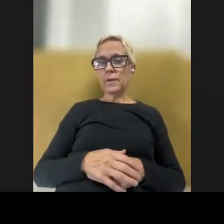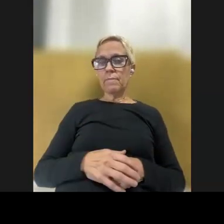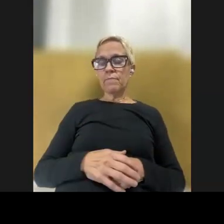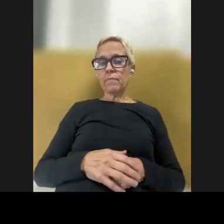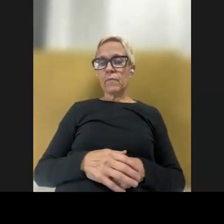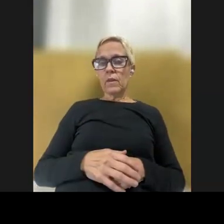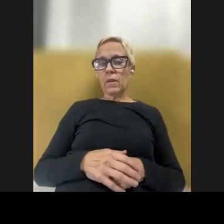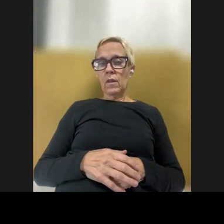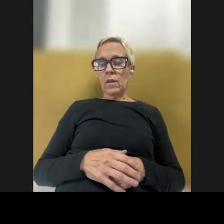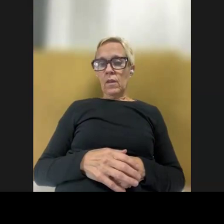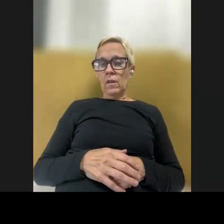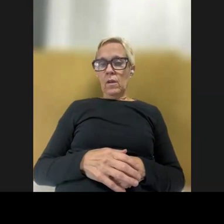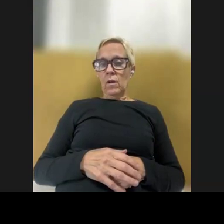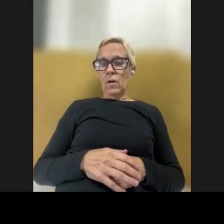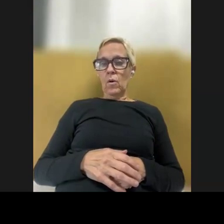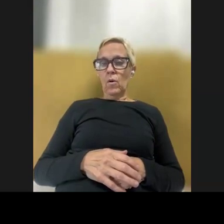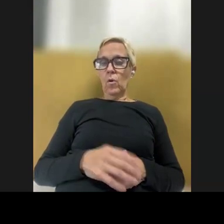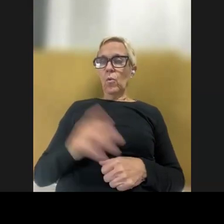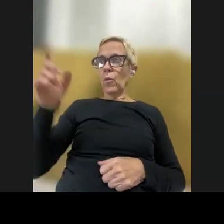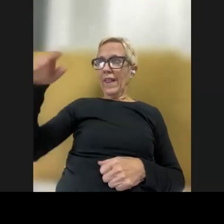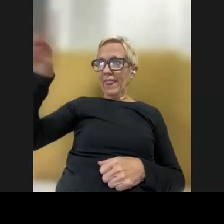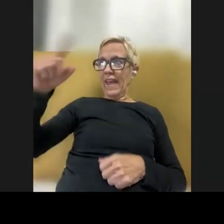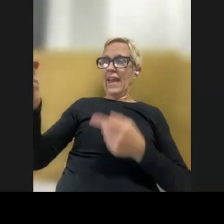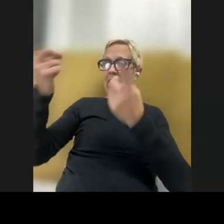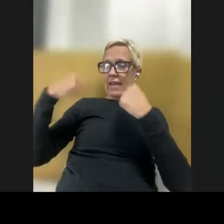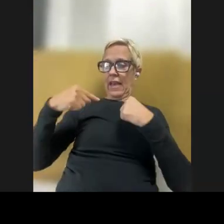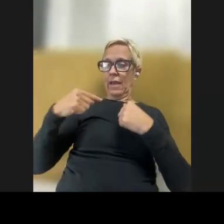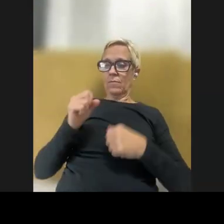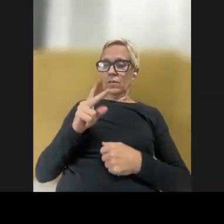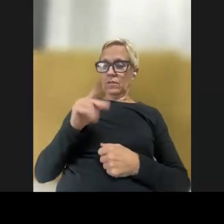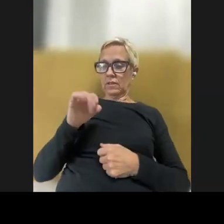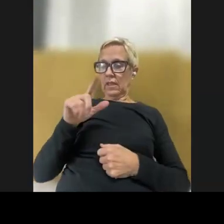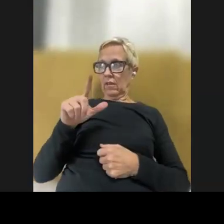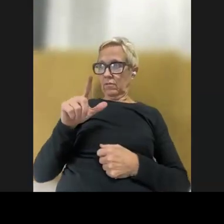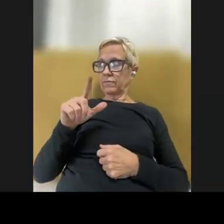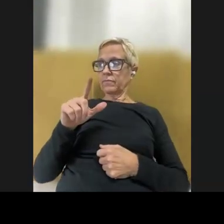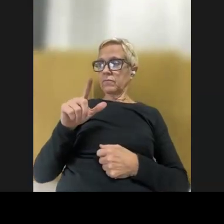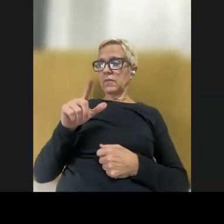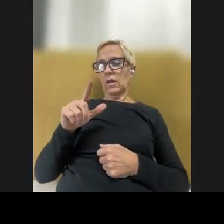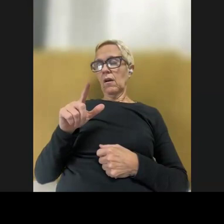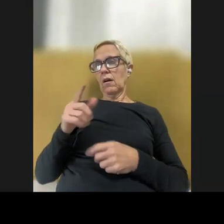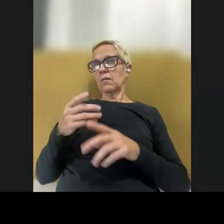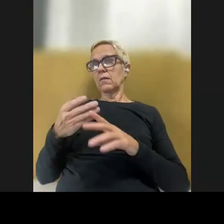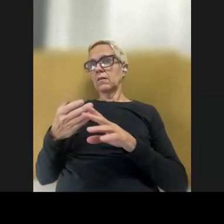I I mean they are humans.